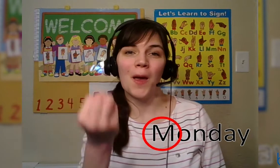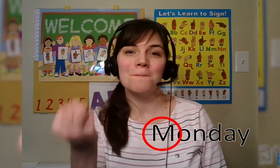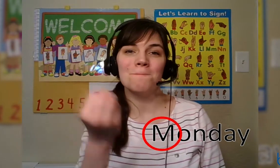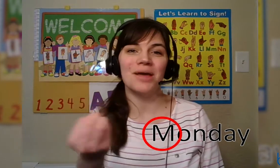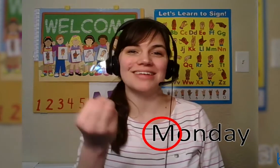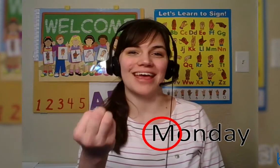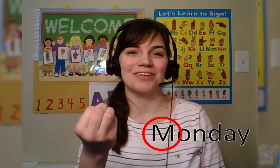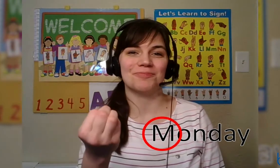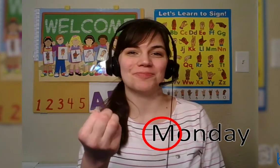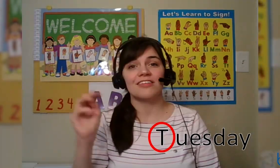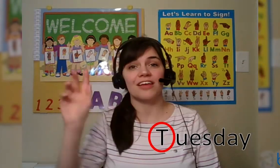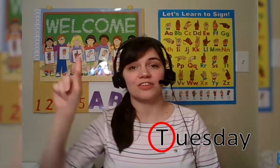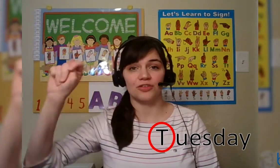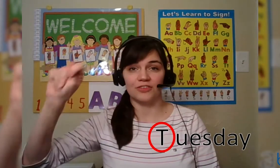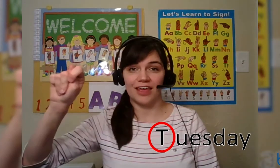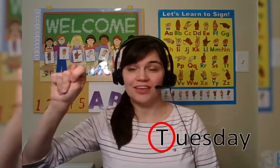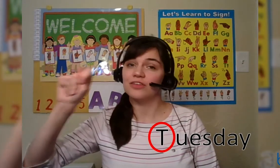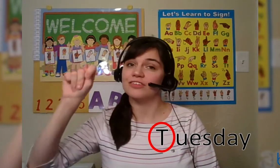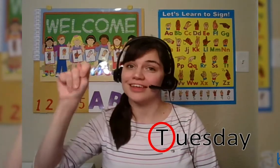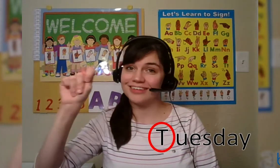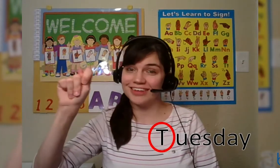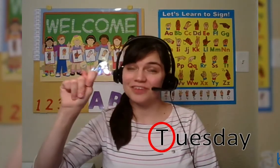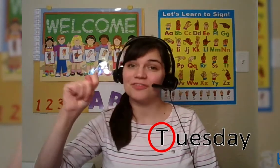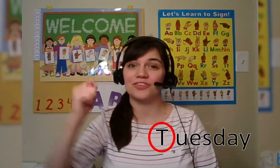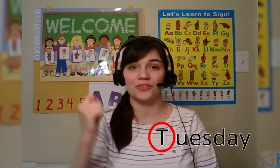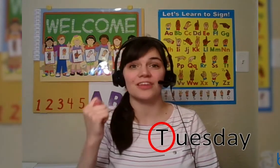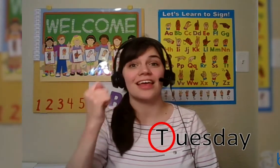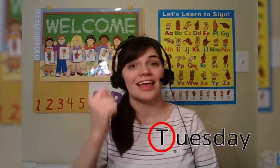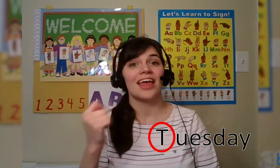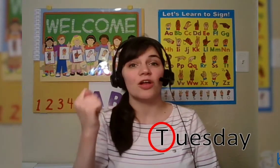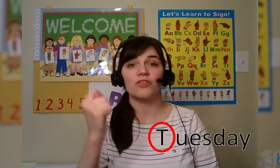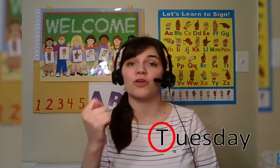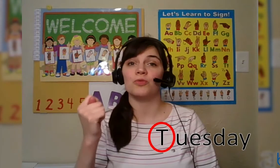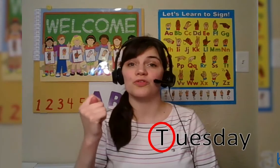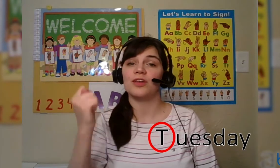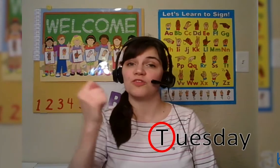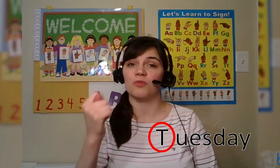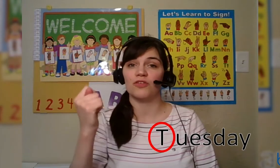Monday. To sign Tuesday, you'll take a T for Tuesday and also move it in a small